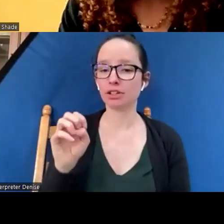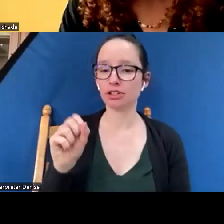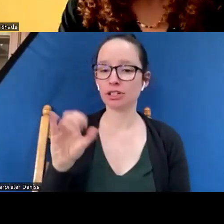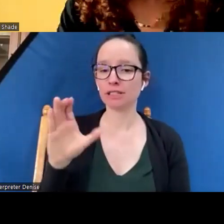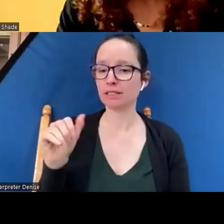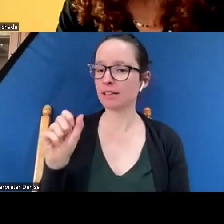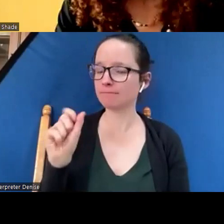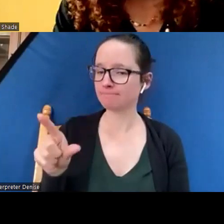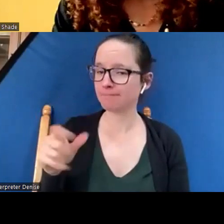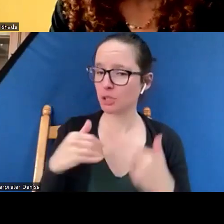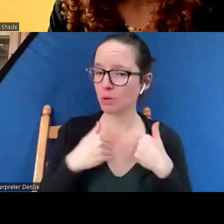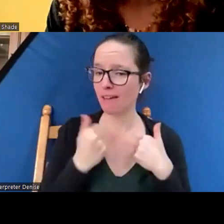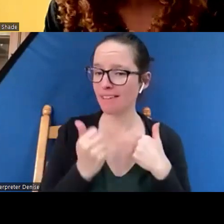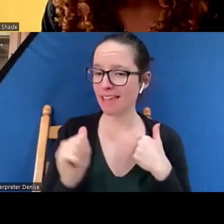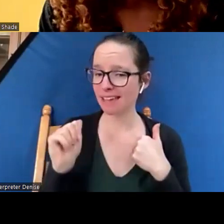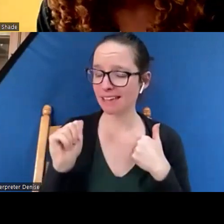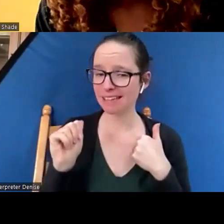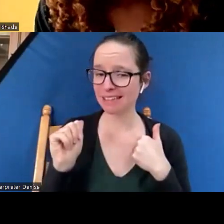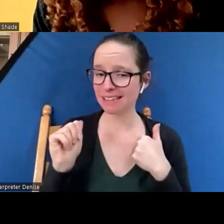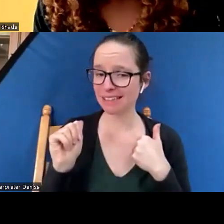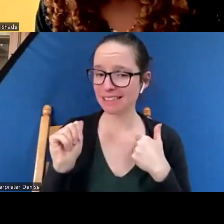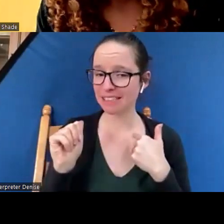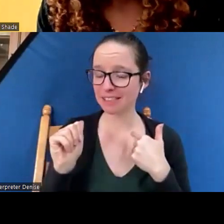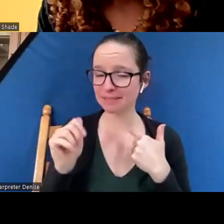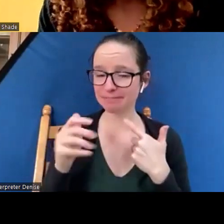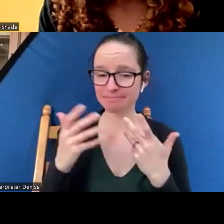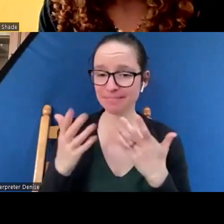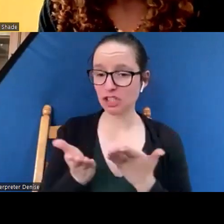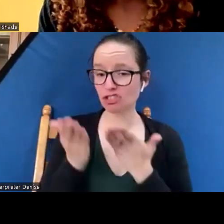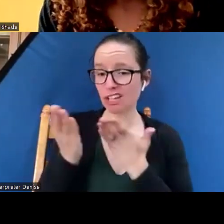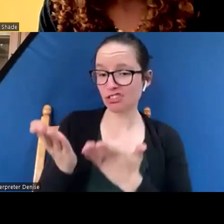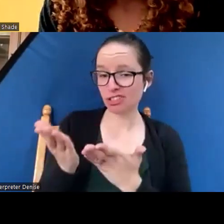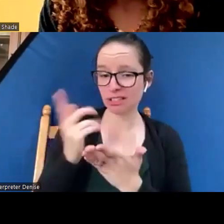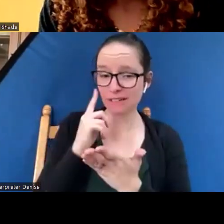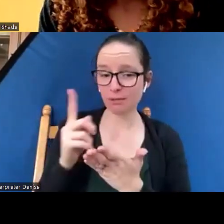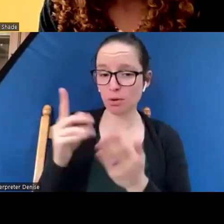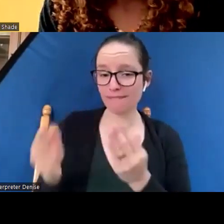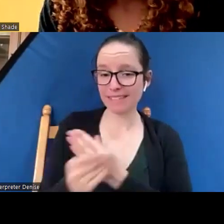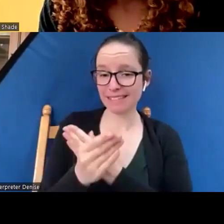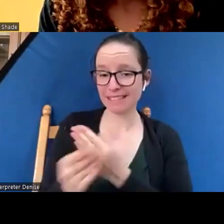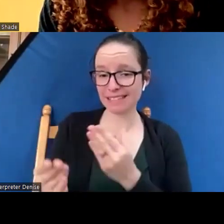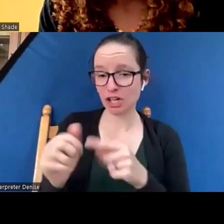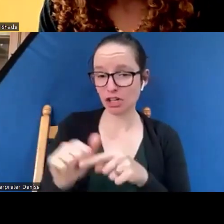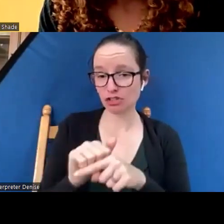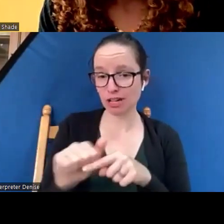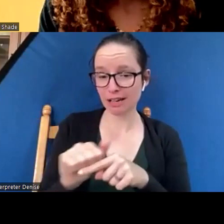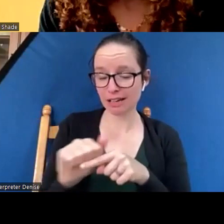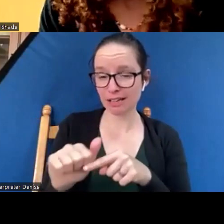I'm interested in this. I think I that's one of those questions I'd have to punt.